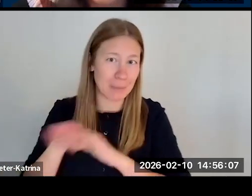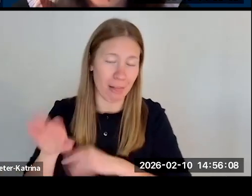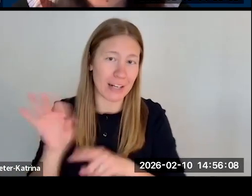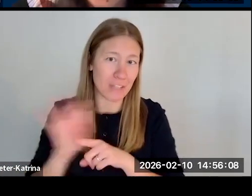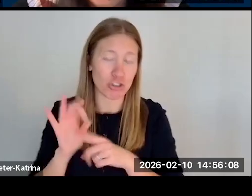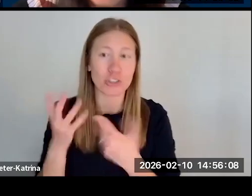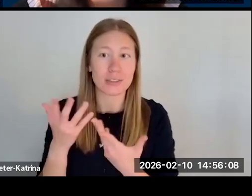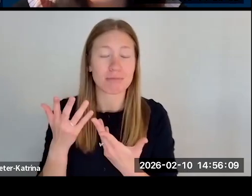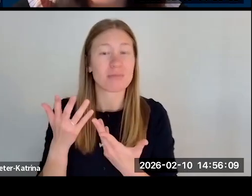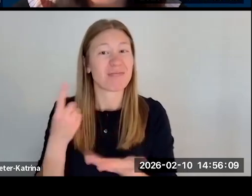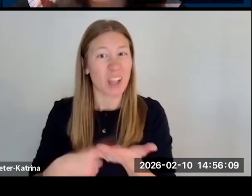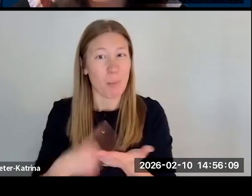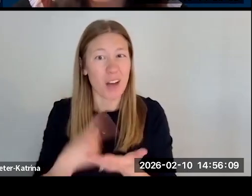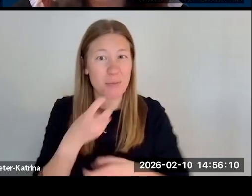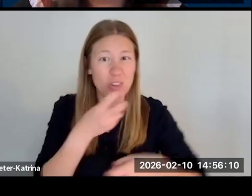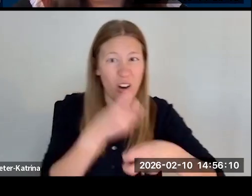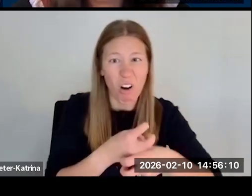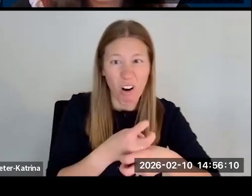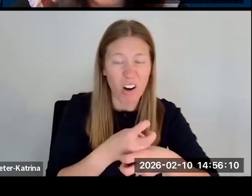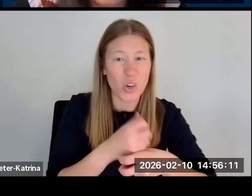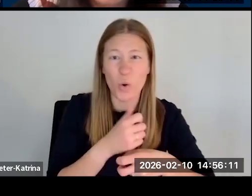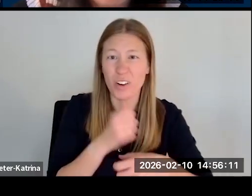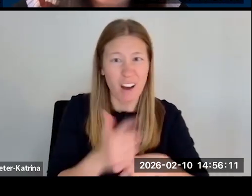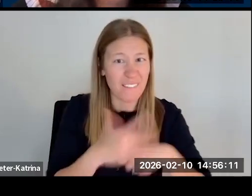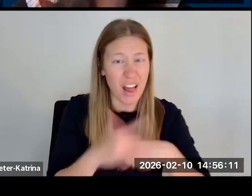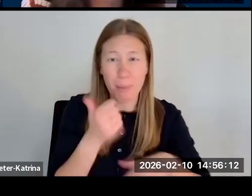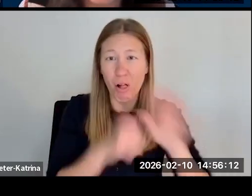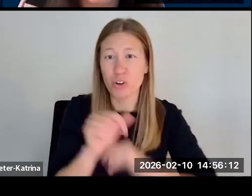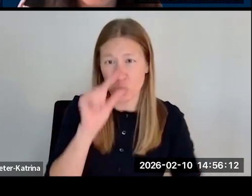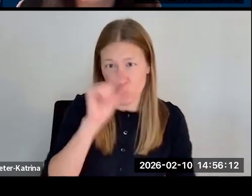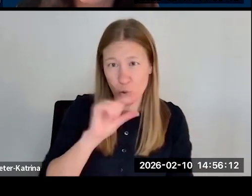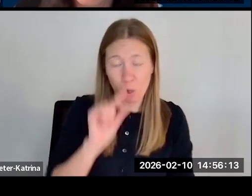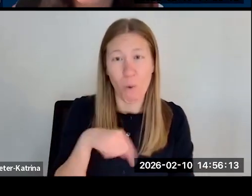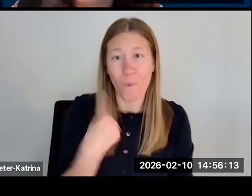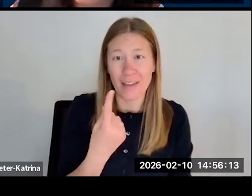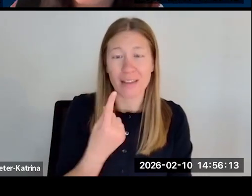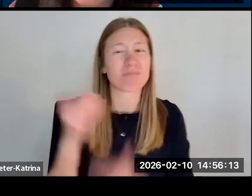or not available in Google's built-in functionality. I think it's most helpful